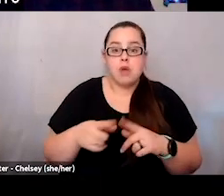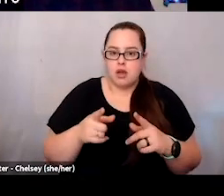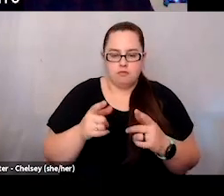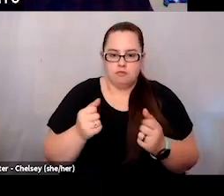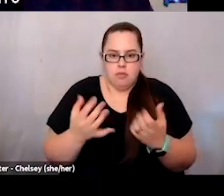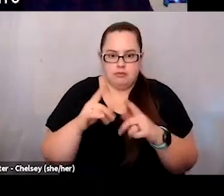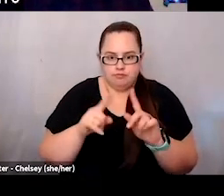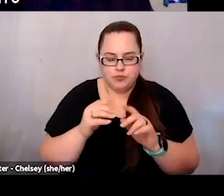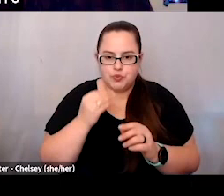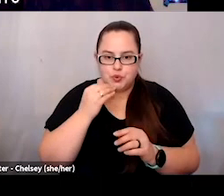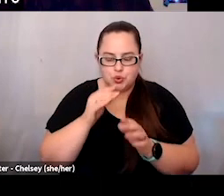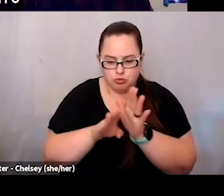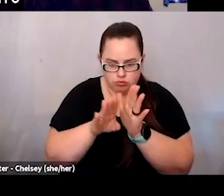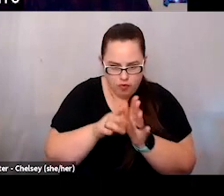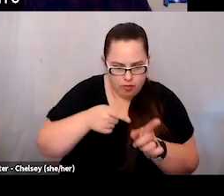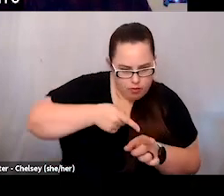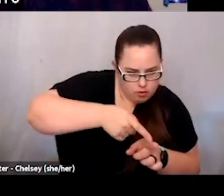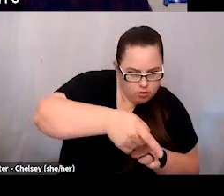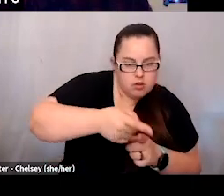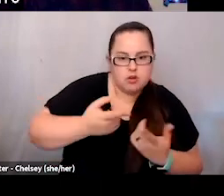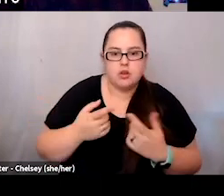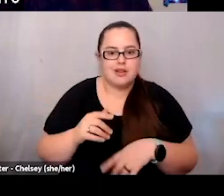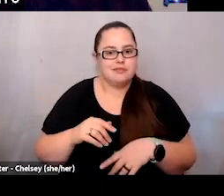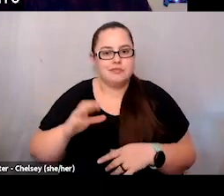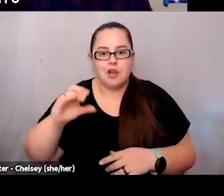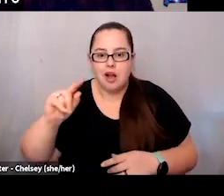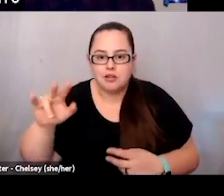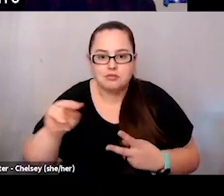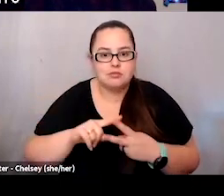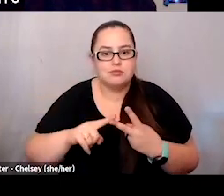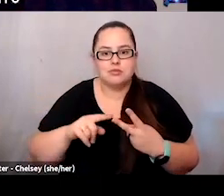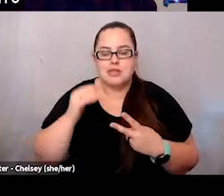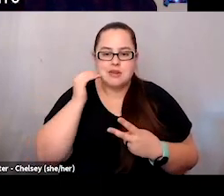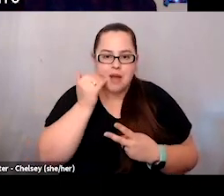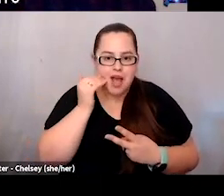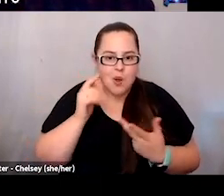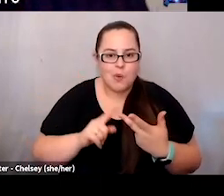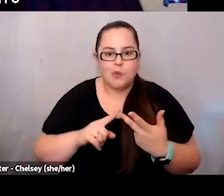species of cotton, tobacco, sweet potatoes, chili peppers, beans, and so on. It really is